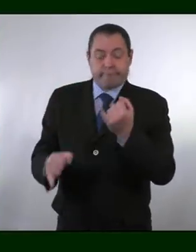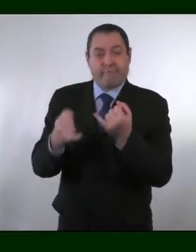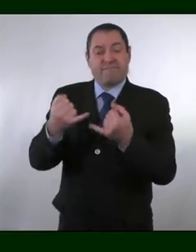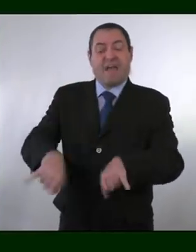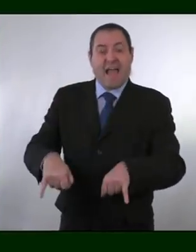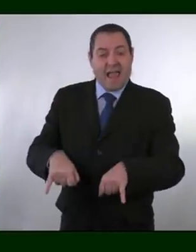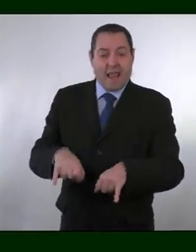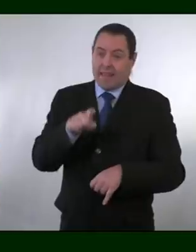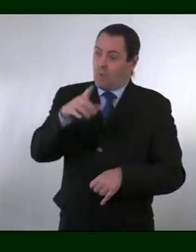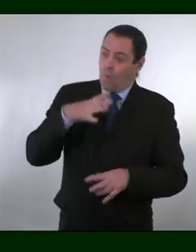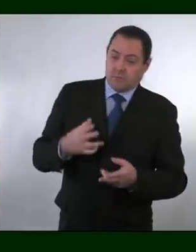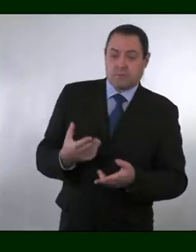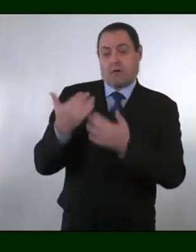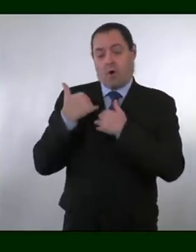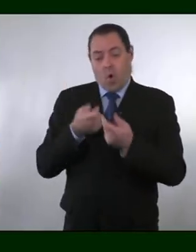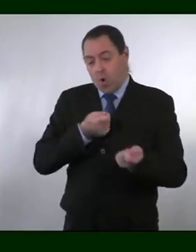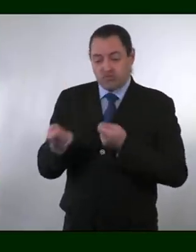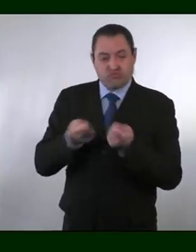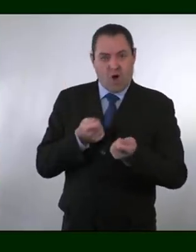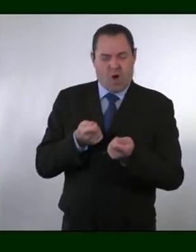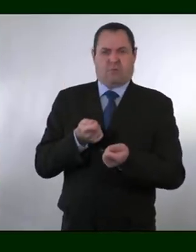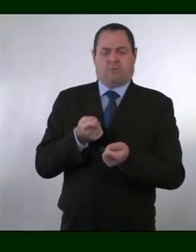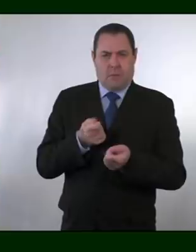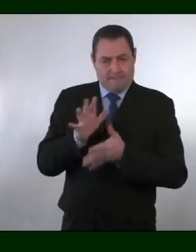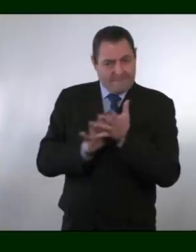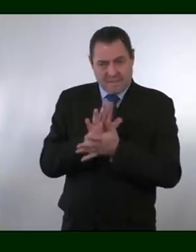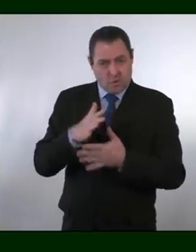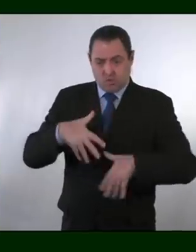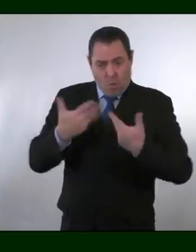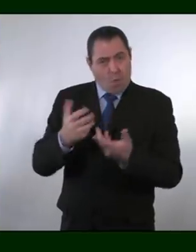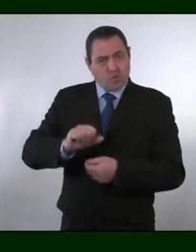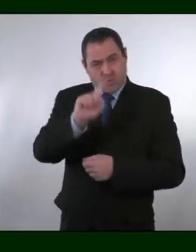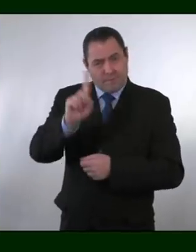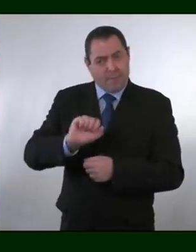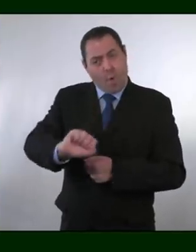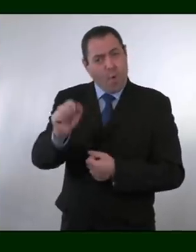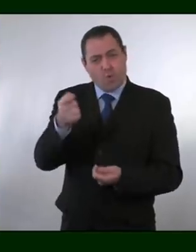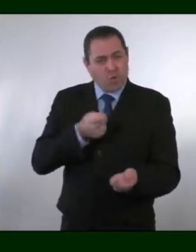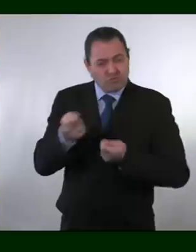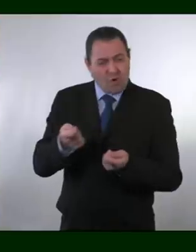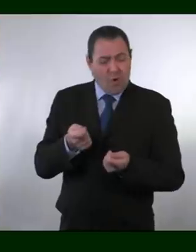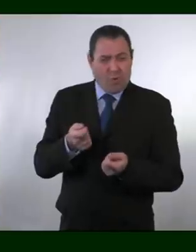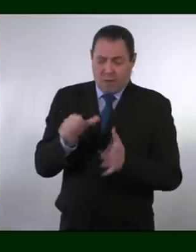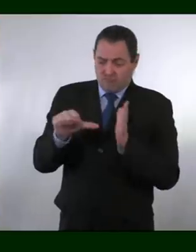control, nobody thought he meant from the Scottish people, but his quote is very clear. He said